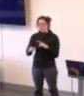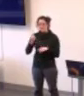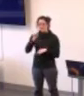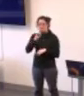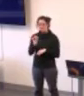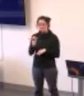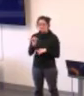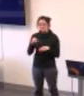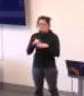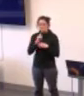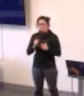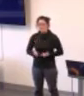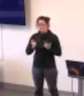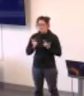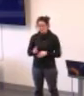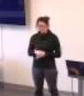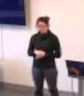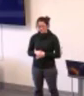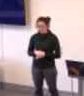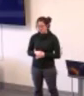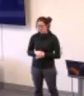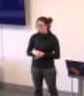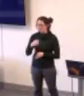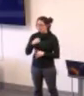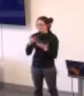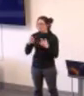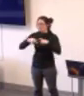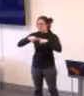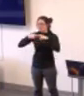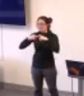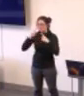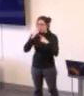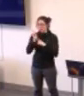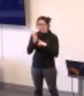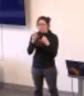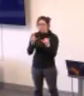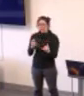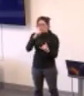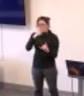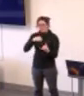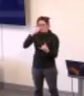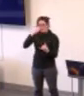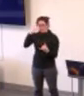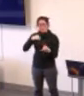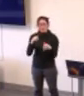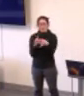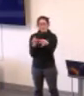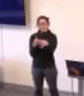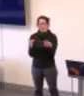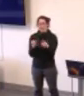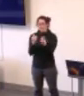And I just want to pause for a moment. Because I know I've said a lot. In a very short amount of time.